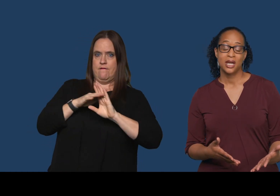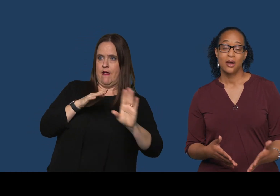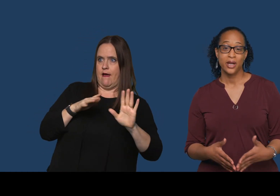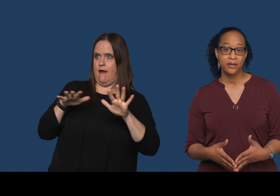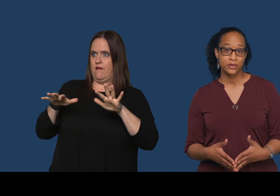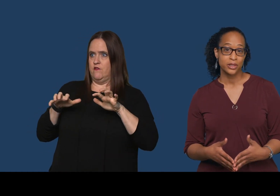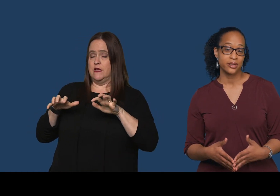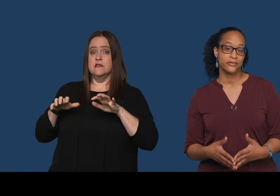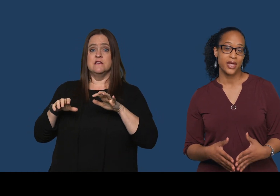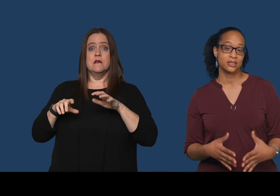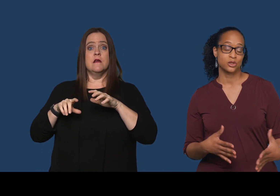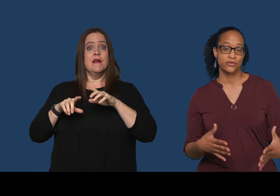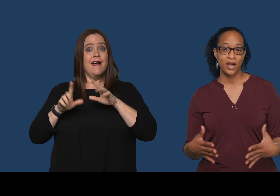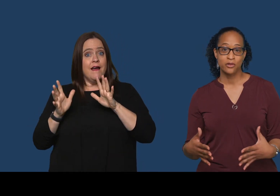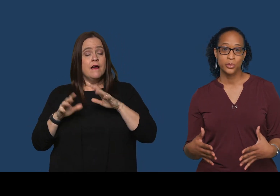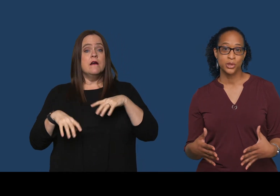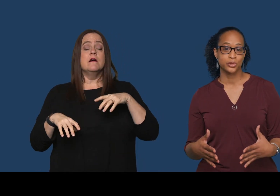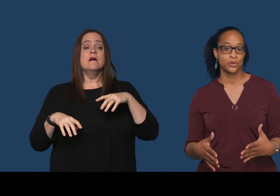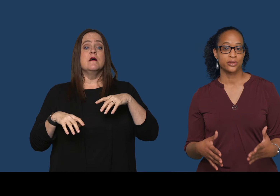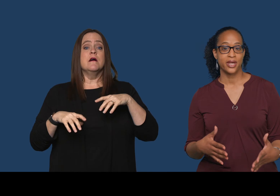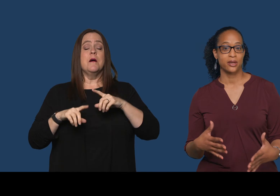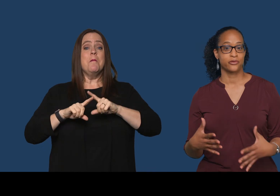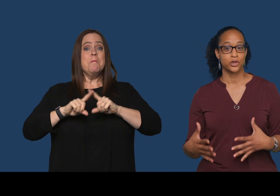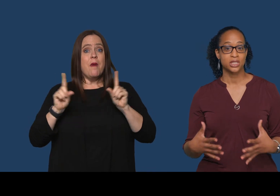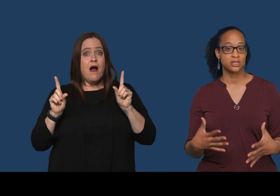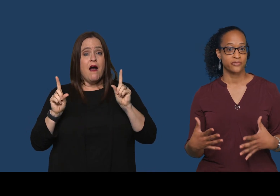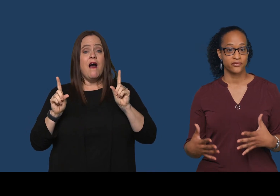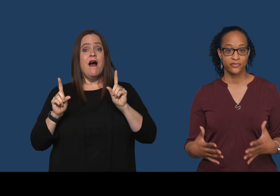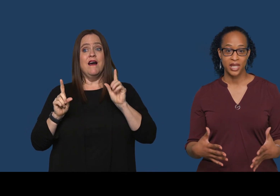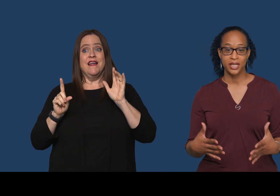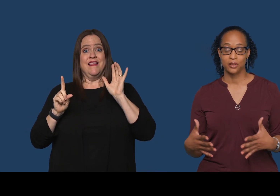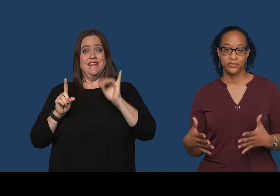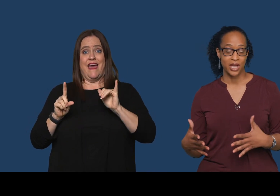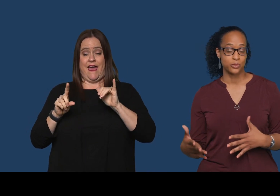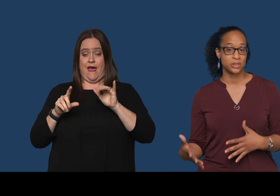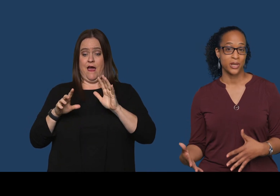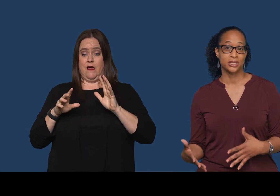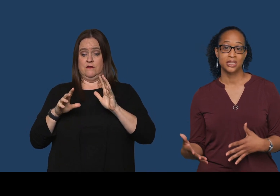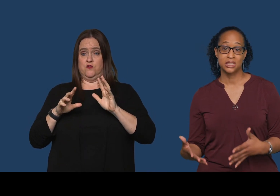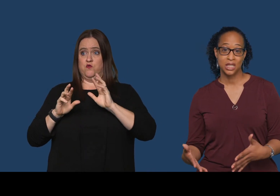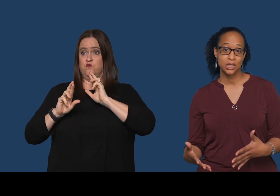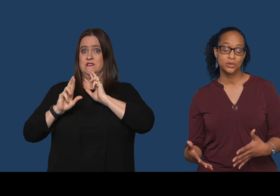However, if that survival mode or that freeze, flight, or fight response continues